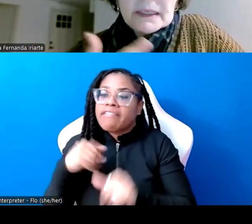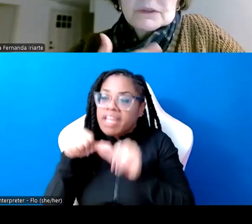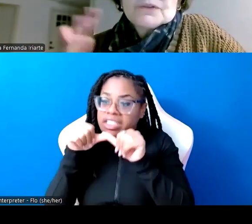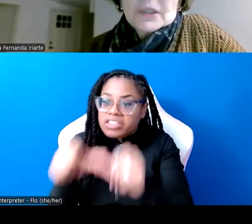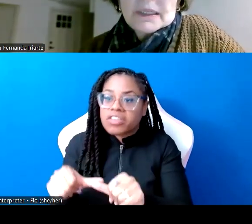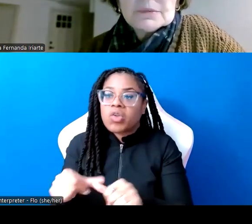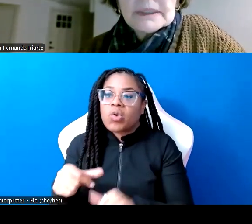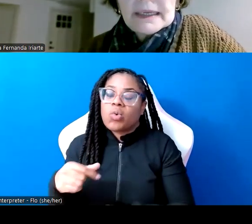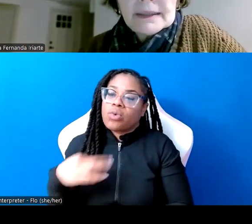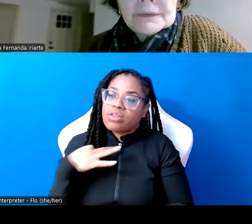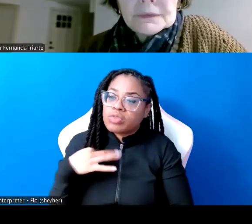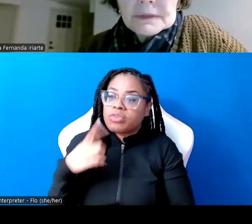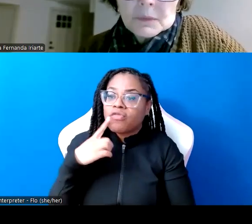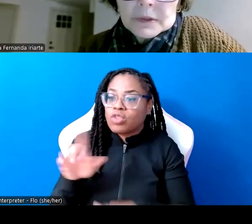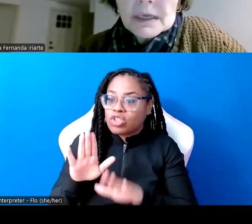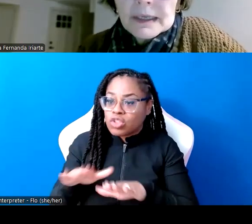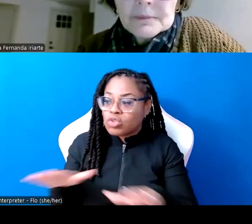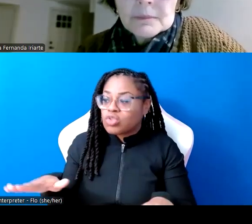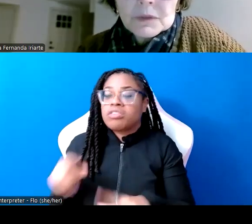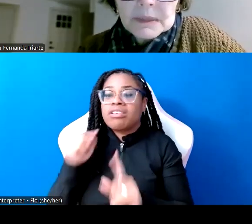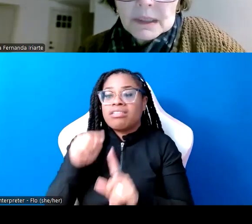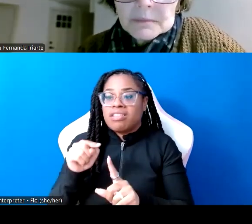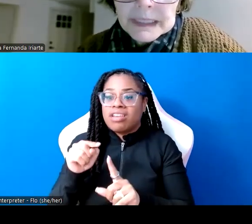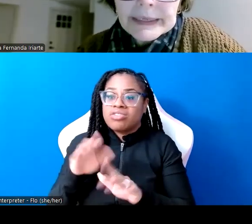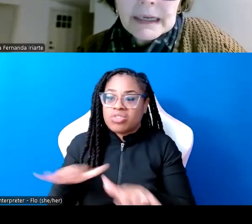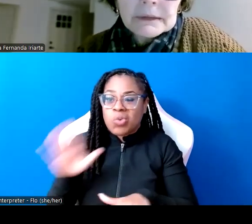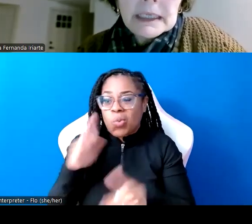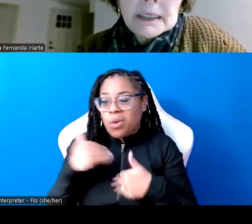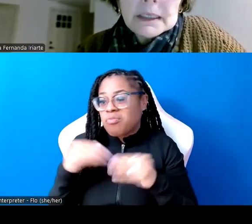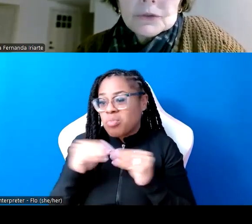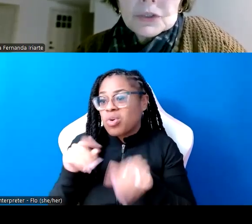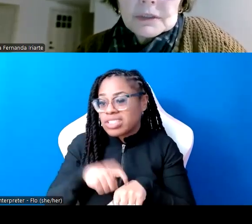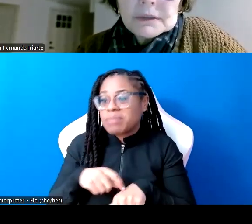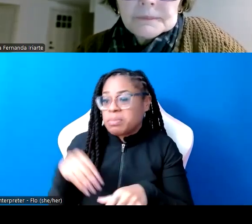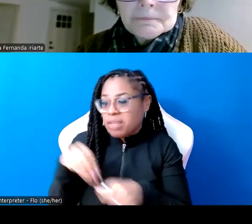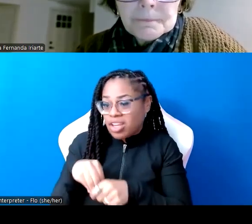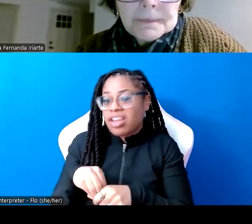So the child will have some more time to be on Medi-Cal until,